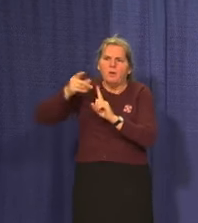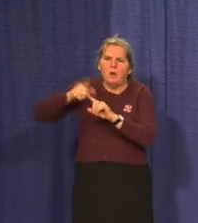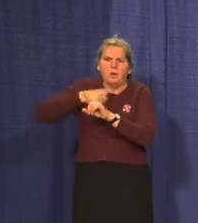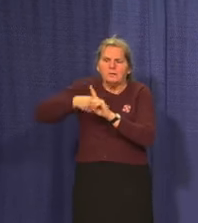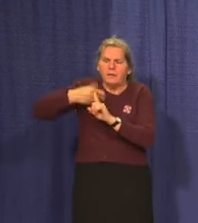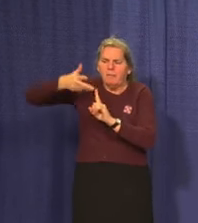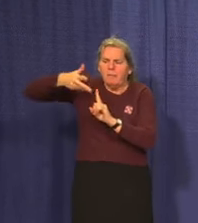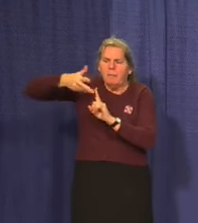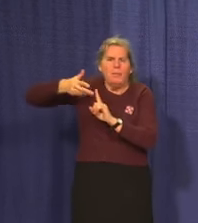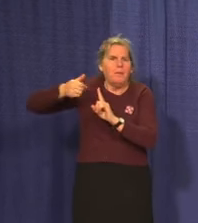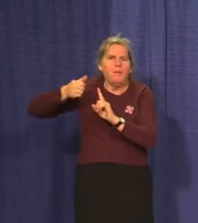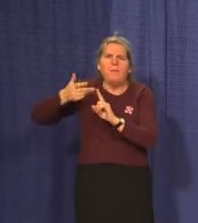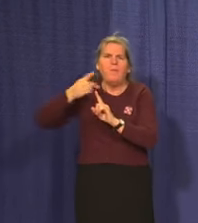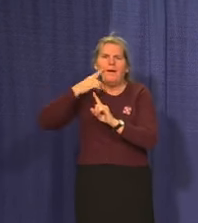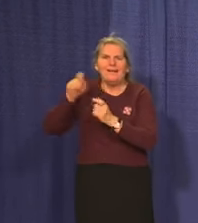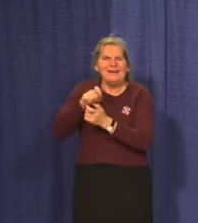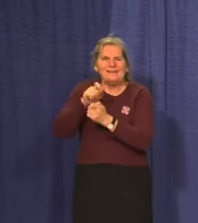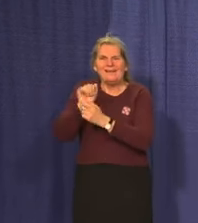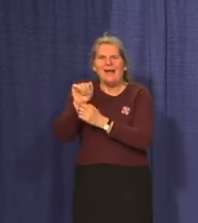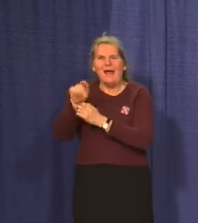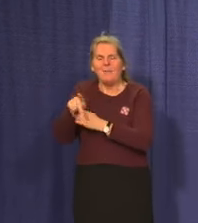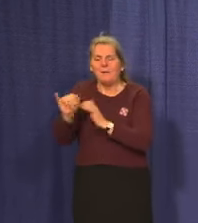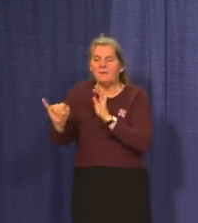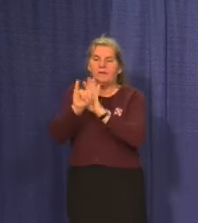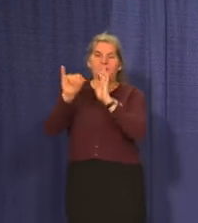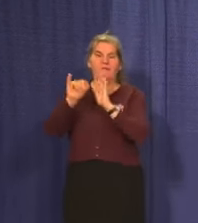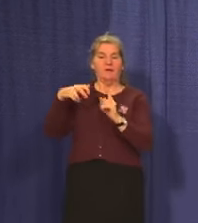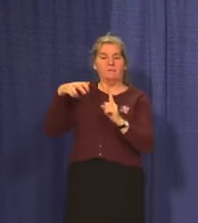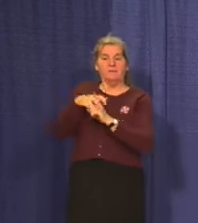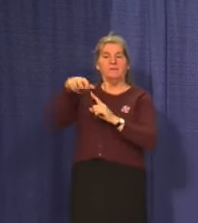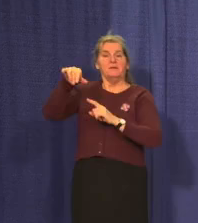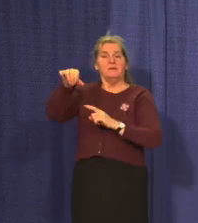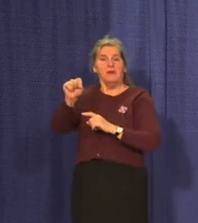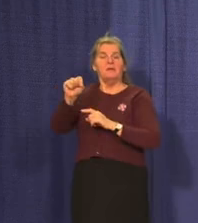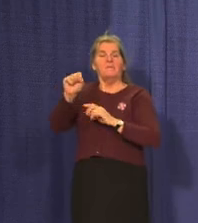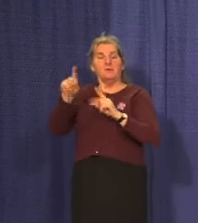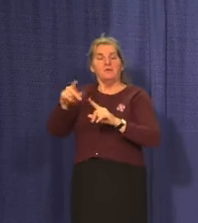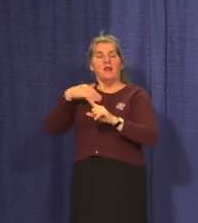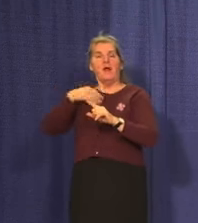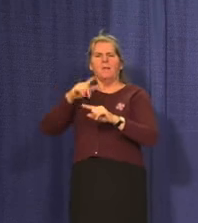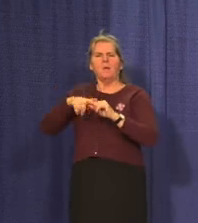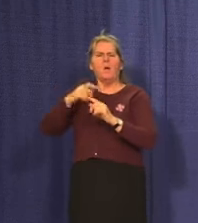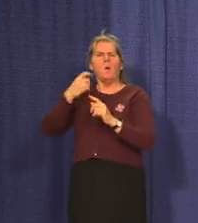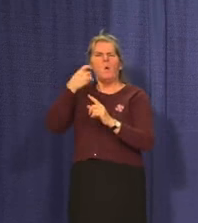THERE IS BASICALLY A LOT -- THERE MAY BE SIGNAL, BUT THERE'S A LOT OF NOISE ALONG WITH THE SIGNAL. THEREFORE IT HAS THE POTENTIAL